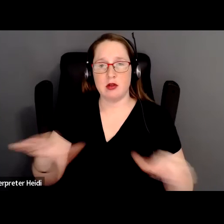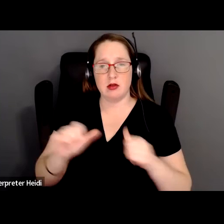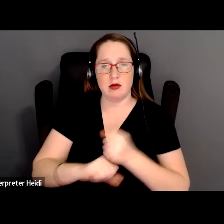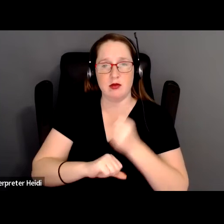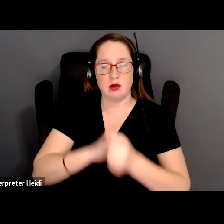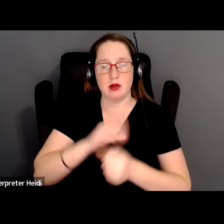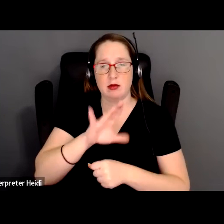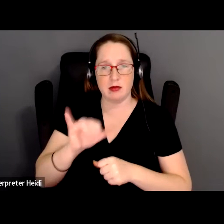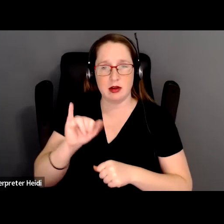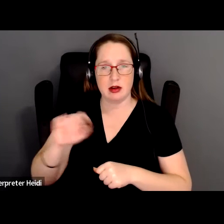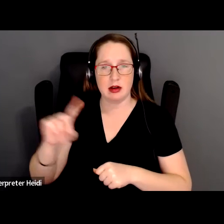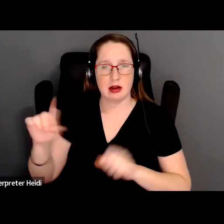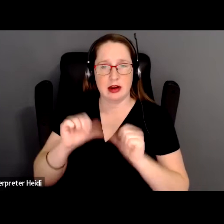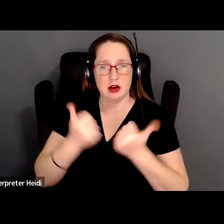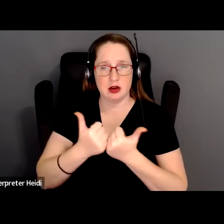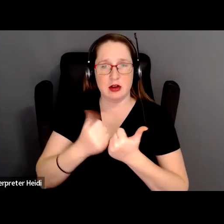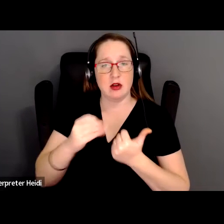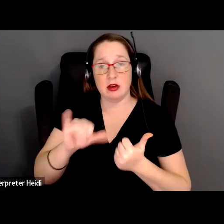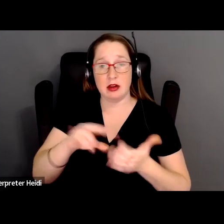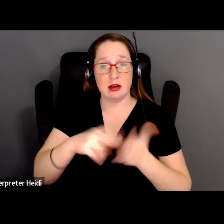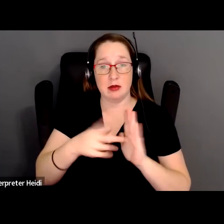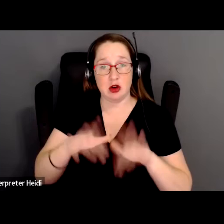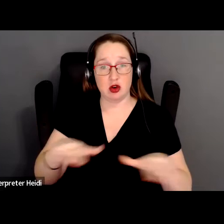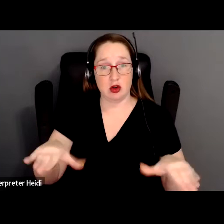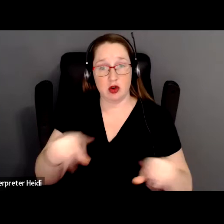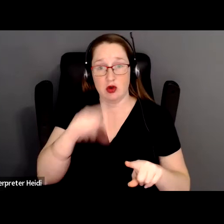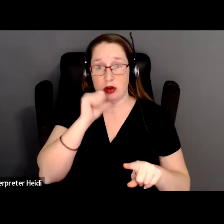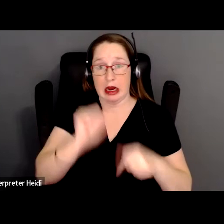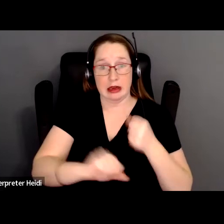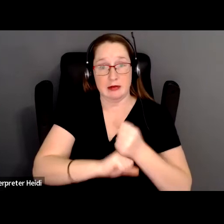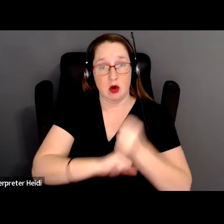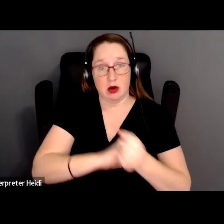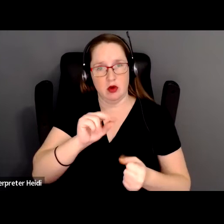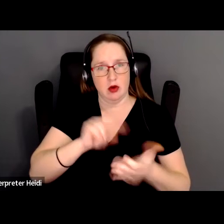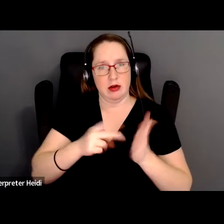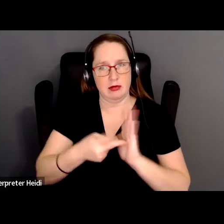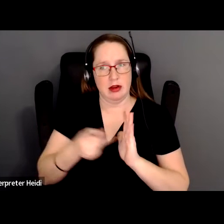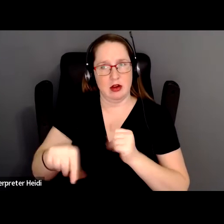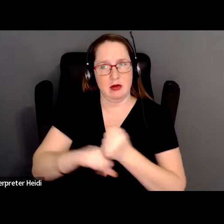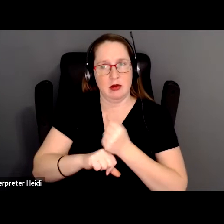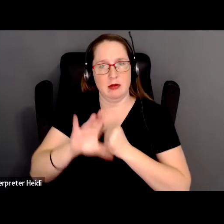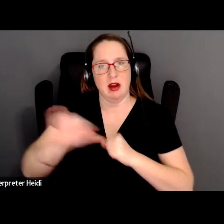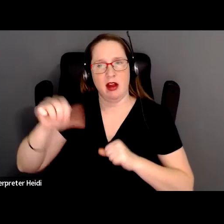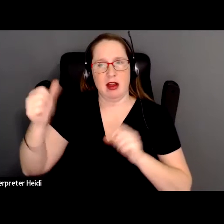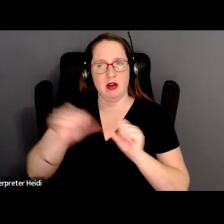by idd agencies that doesn't mean that children are not supported. It means that their supported by other agencies, like the Department